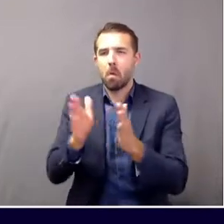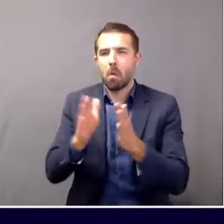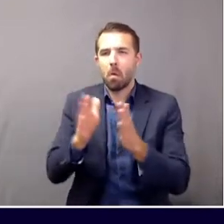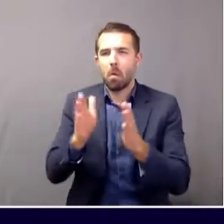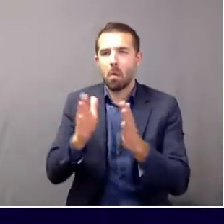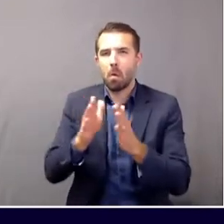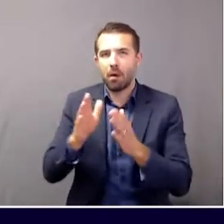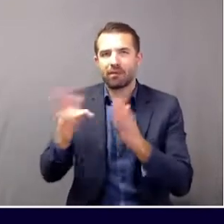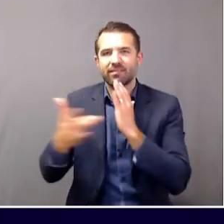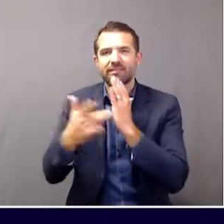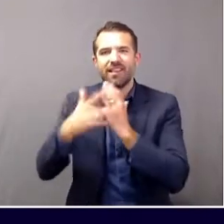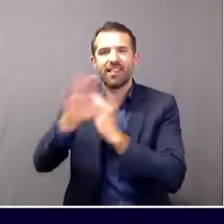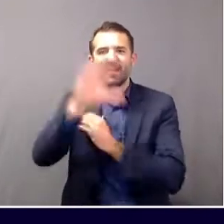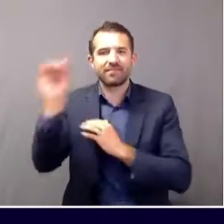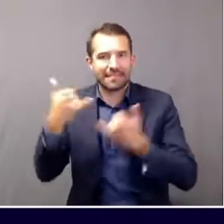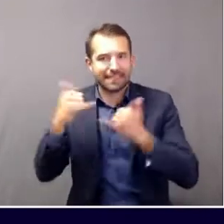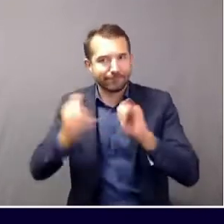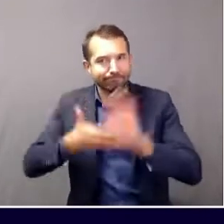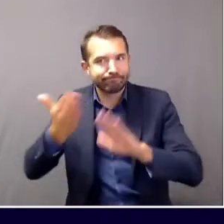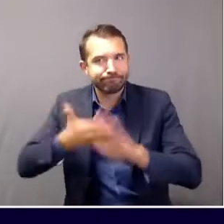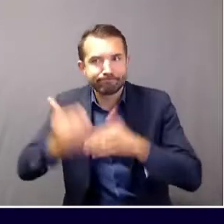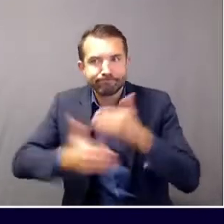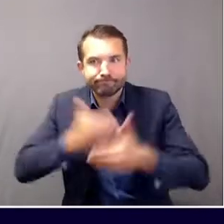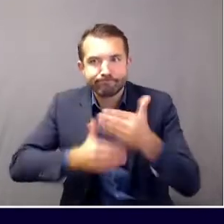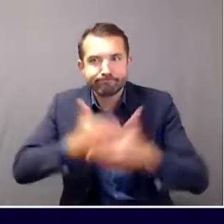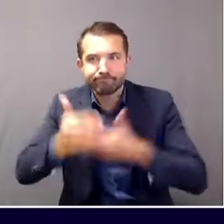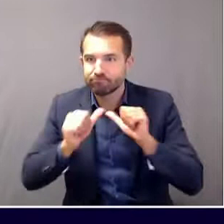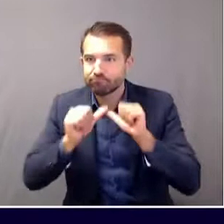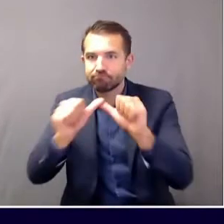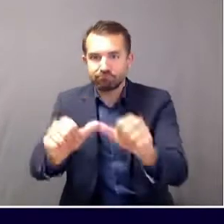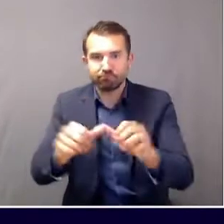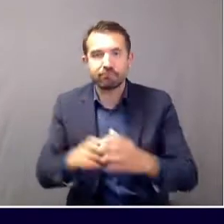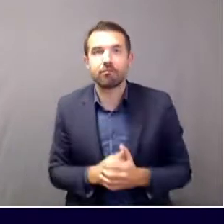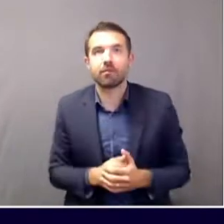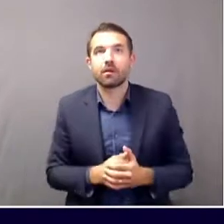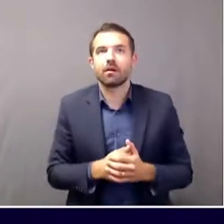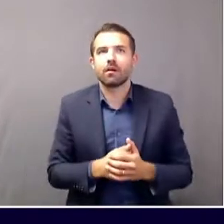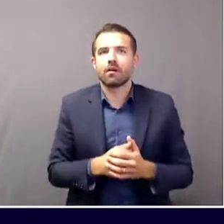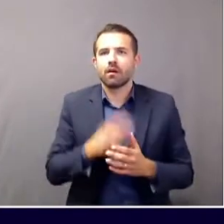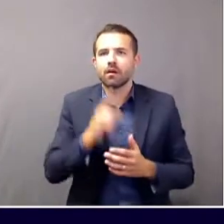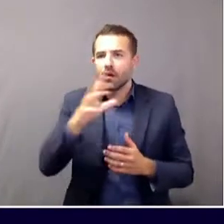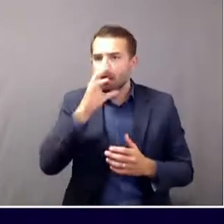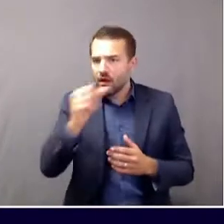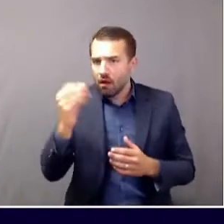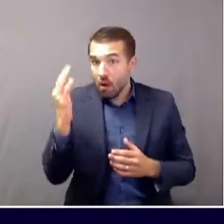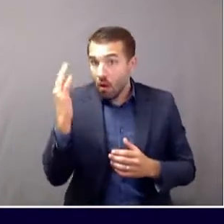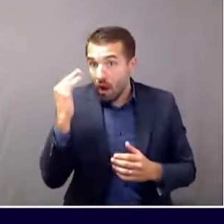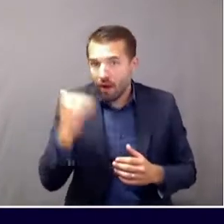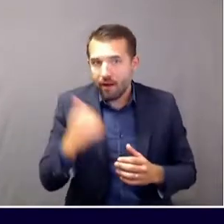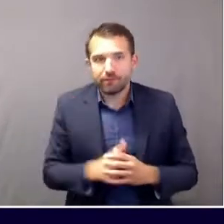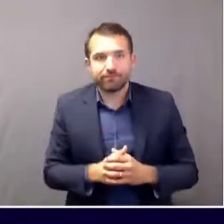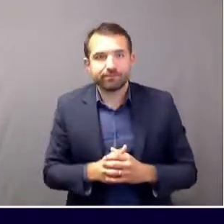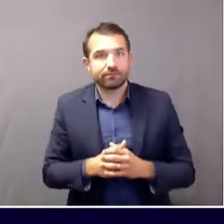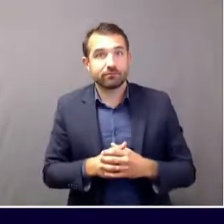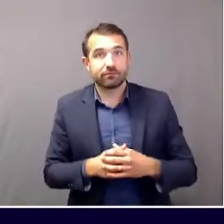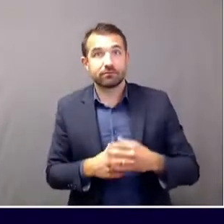thank you that back scene is an interesting one because it